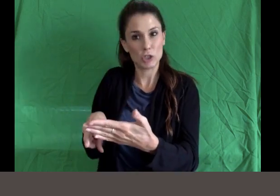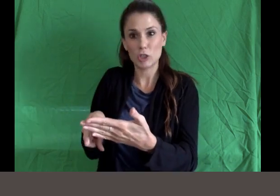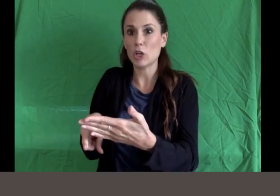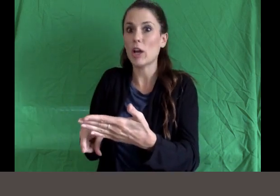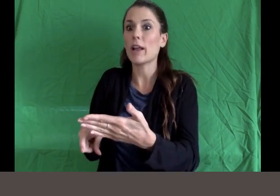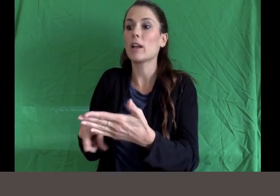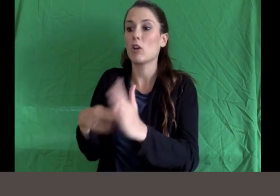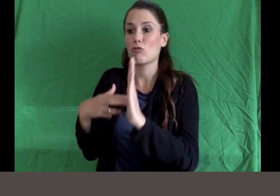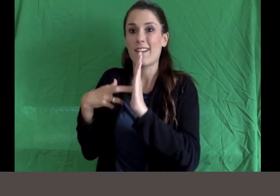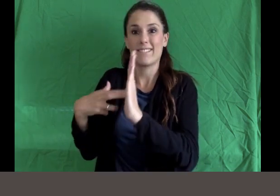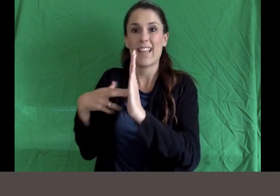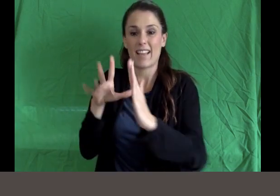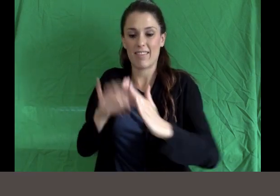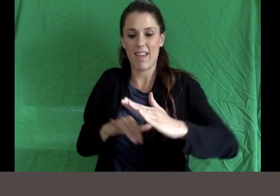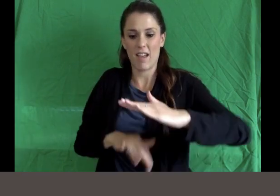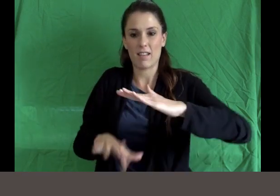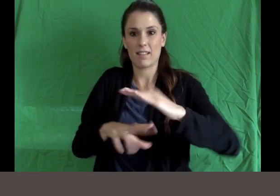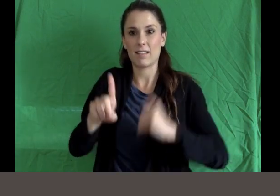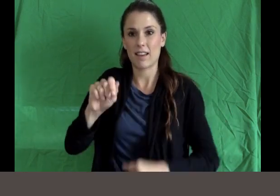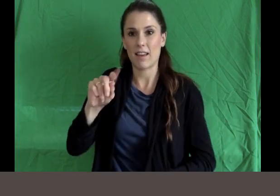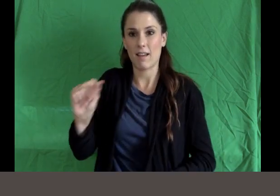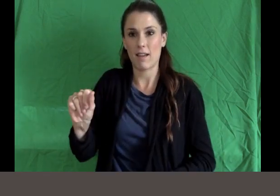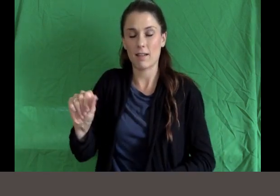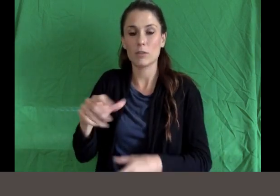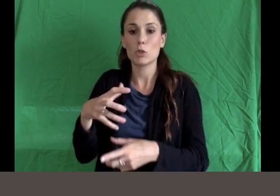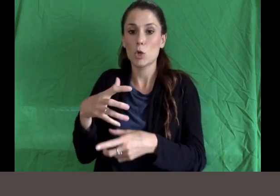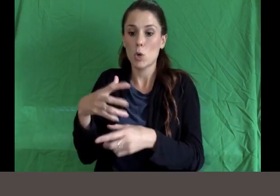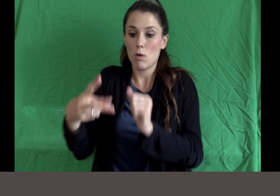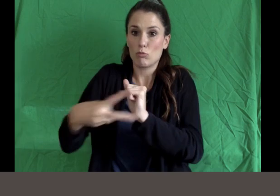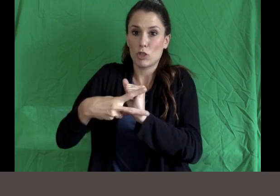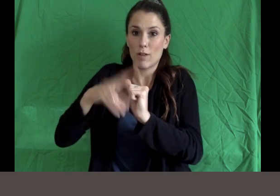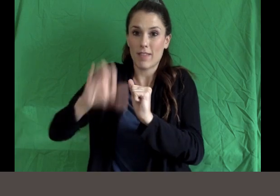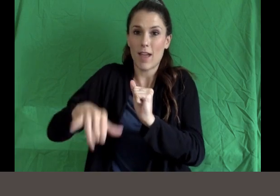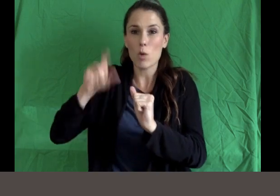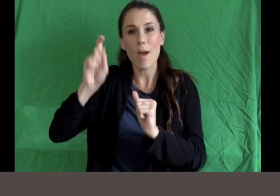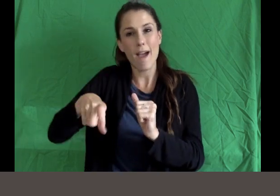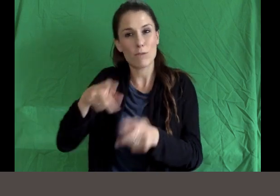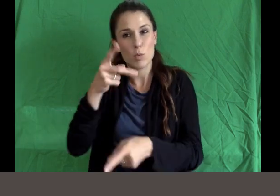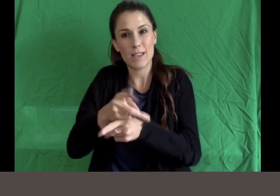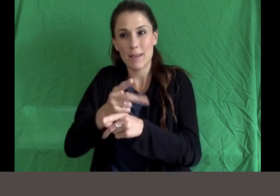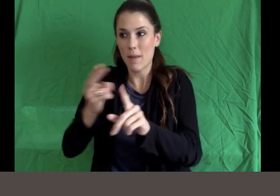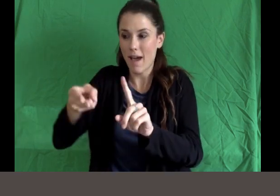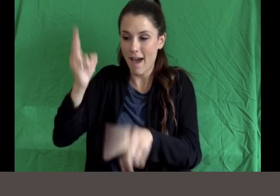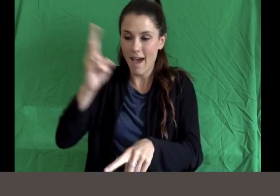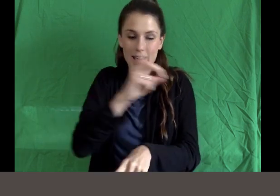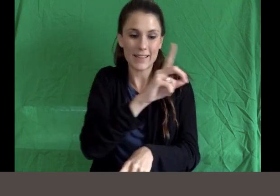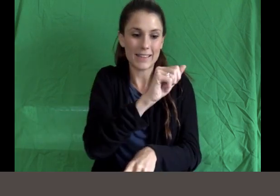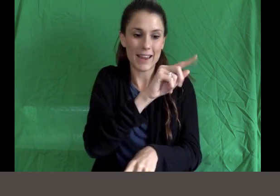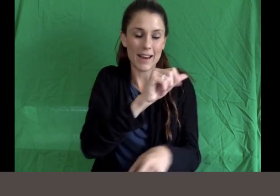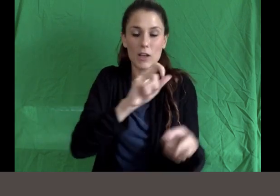in order to preserve that you need to maintain a high what's called a data to ink ratio and